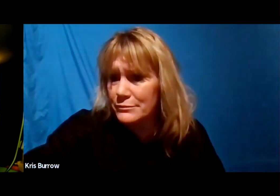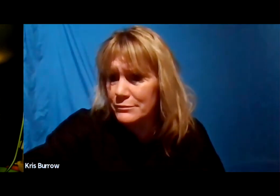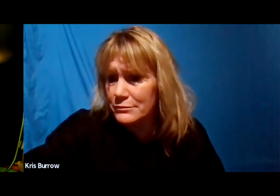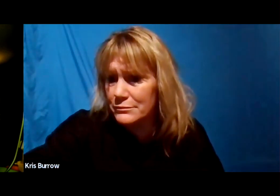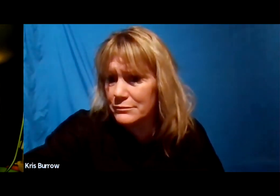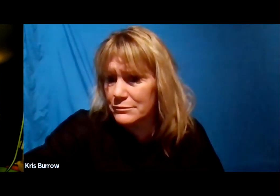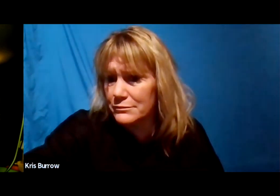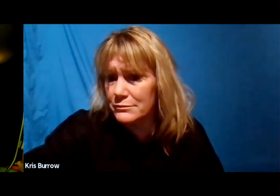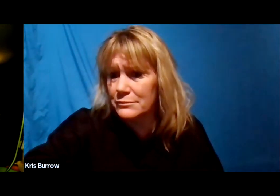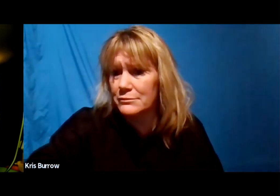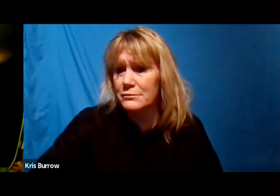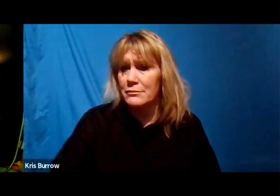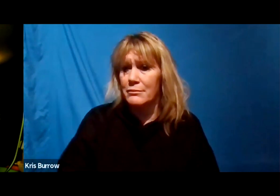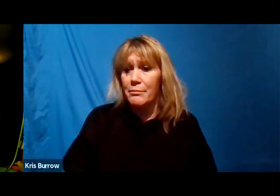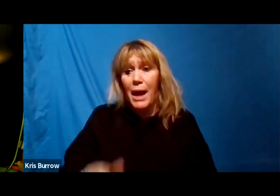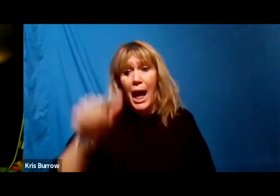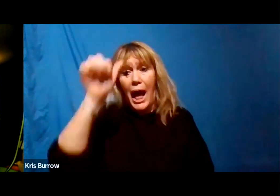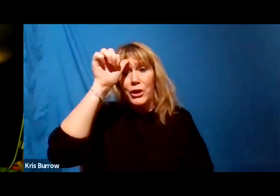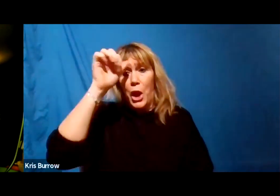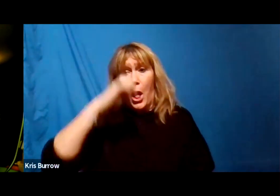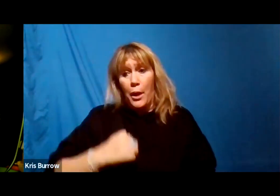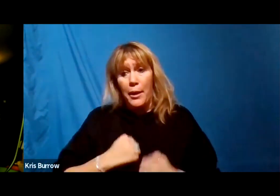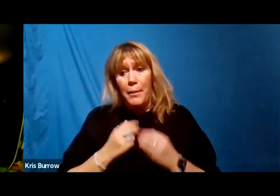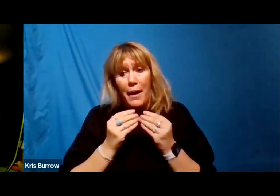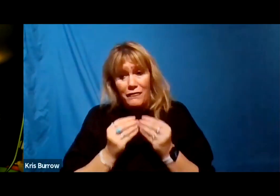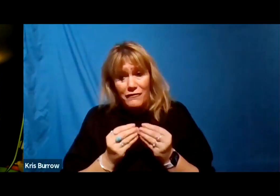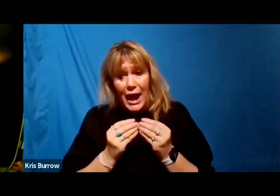I need you please believe it, so don't let's fall.